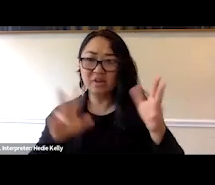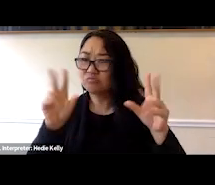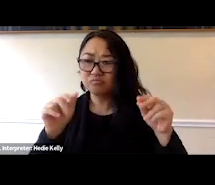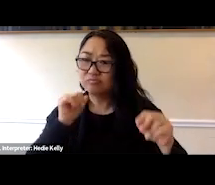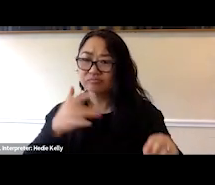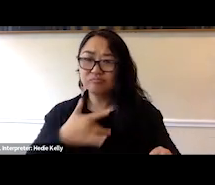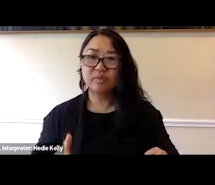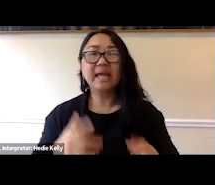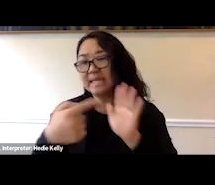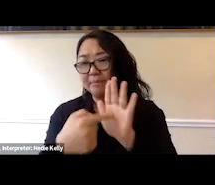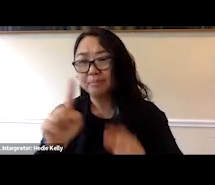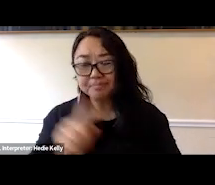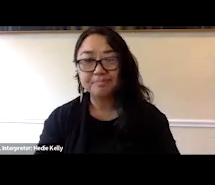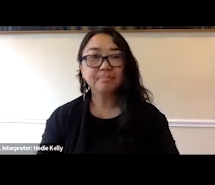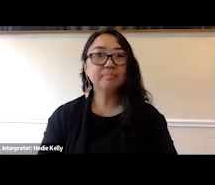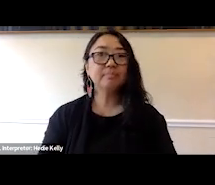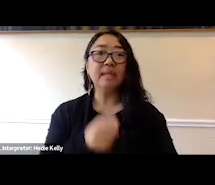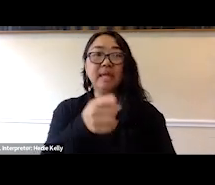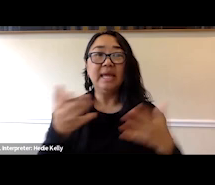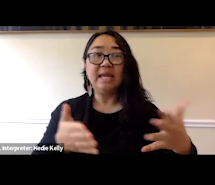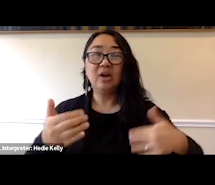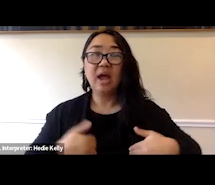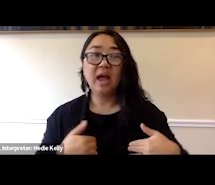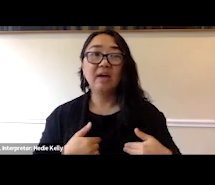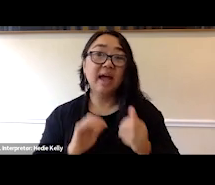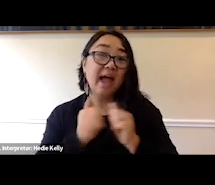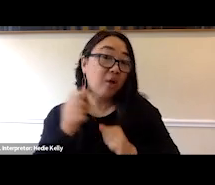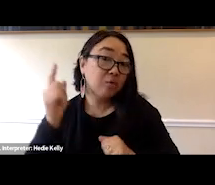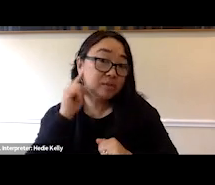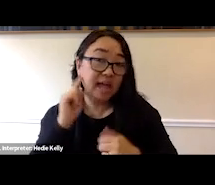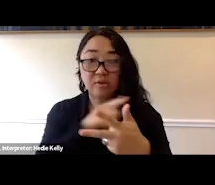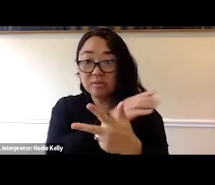in here, four things in this bulleted list under how does it sound?